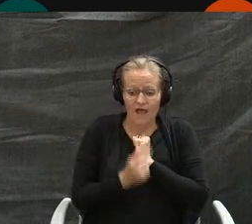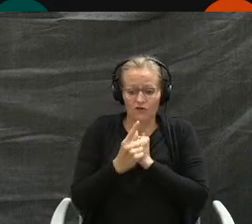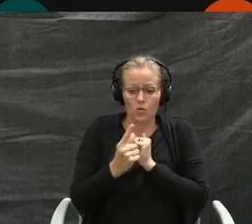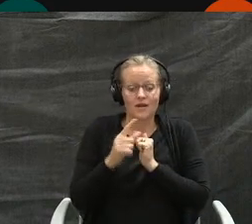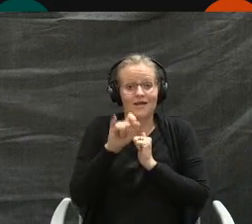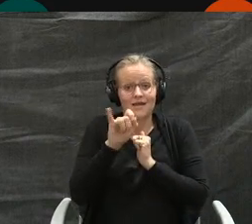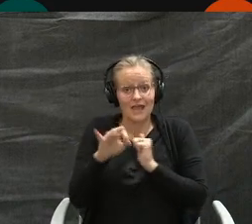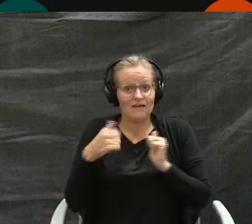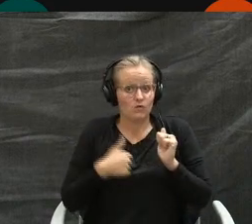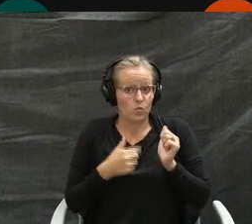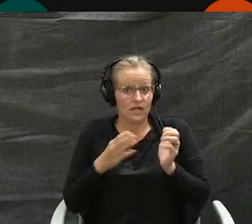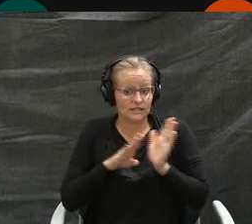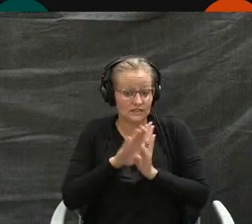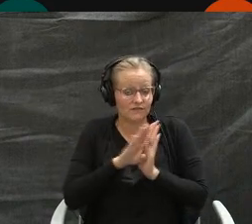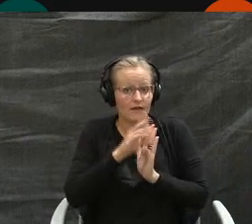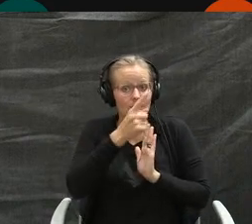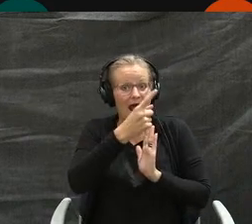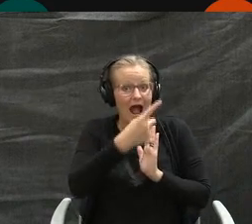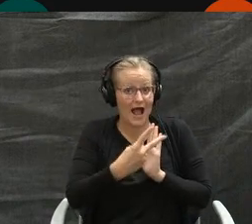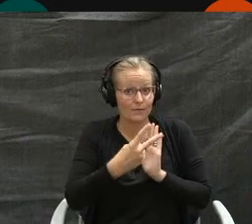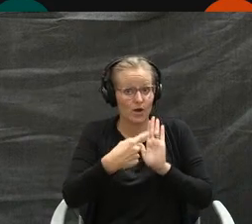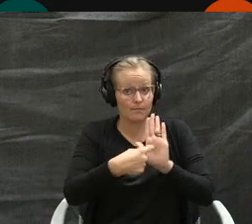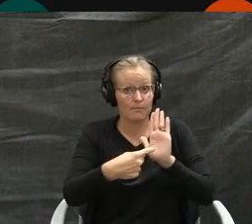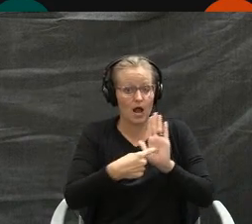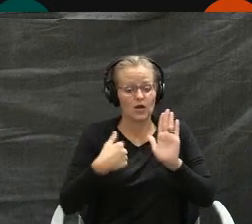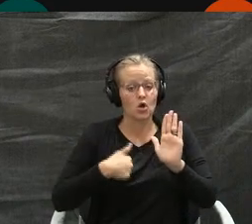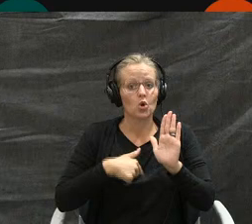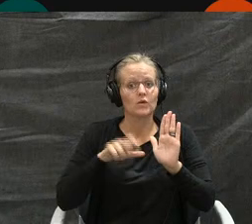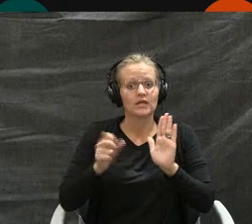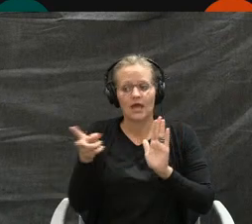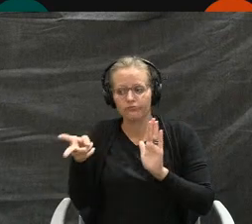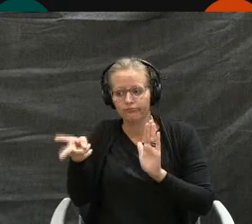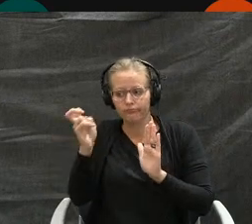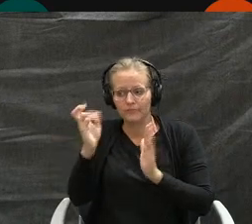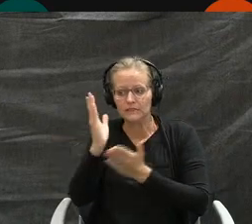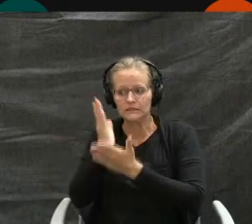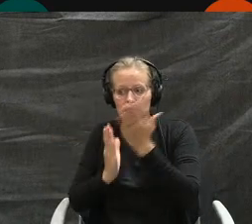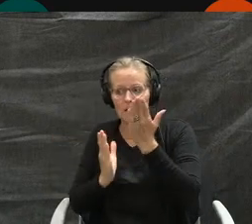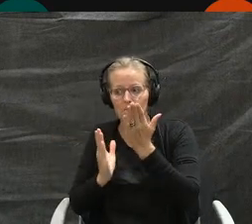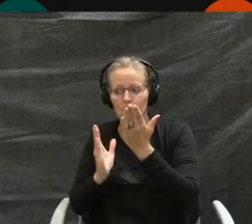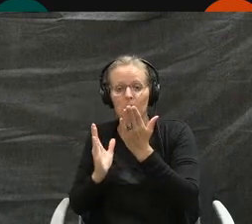to use a lot of the work that the E learning group did to